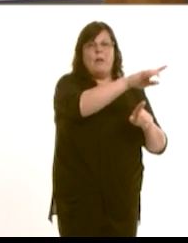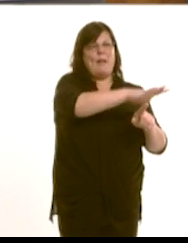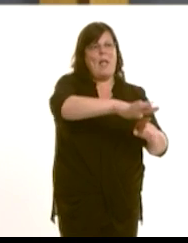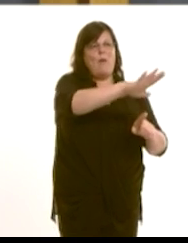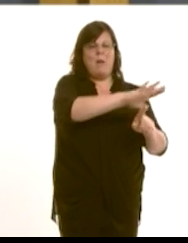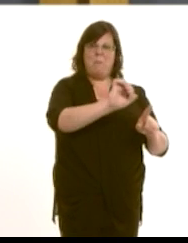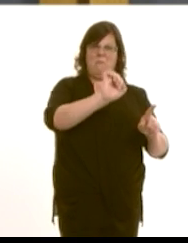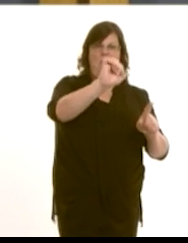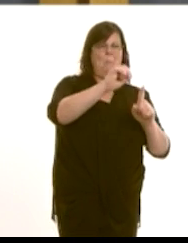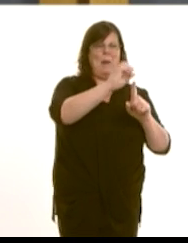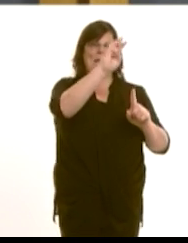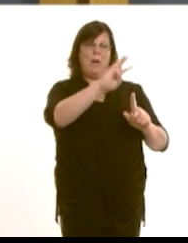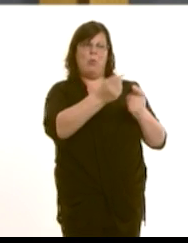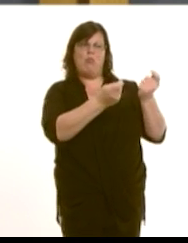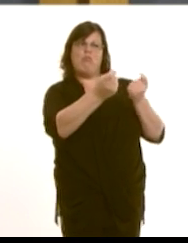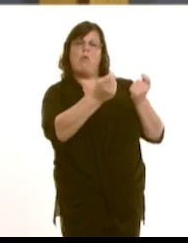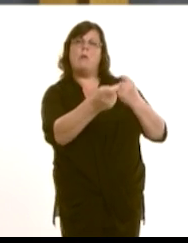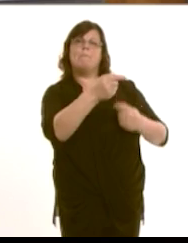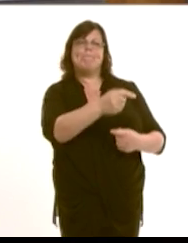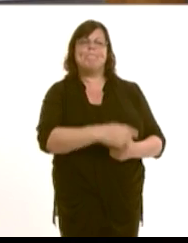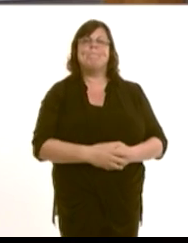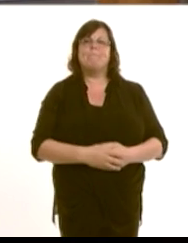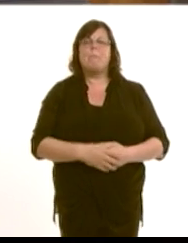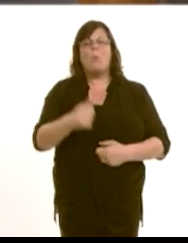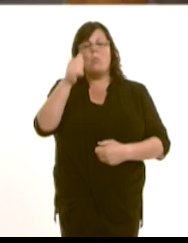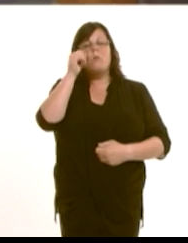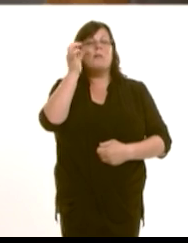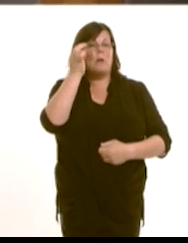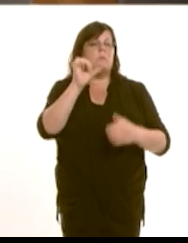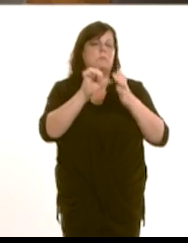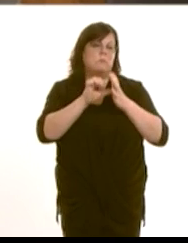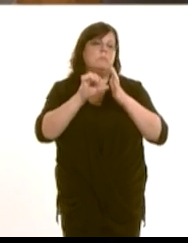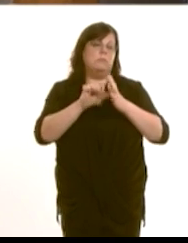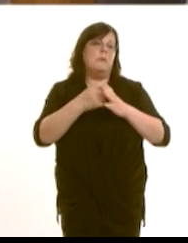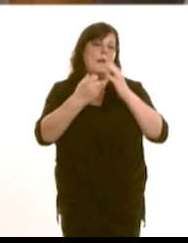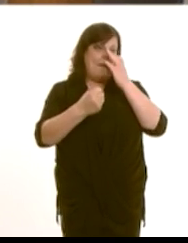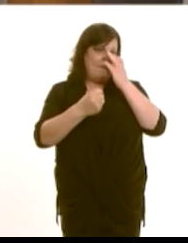The reality is that councils are in difficult positions financially, but they must ensure